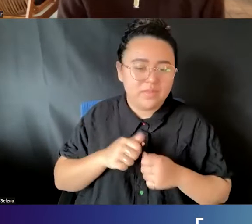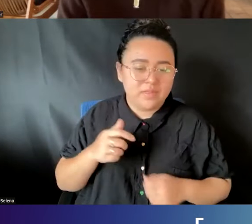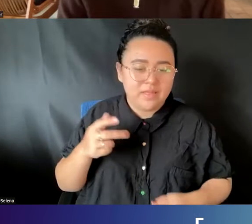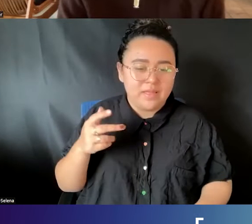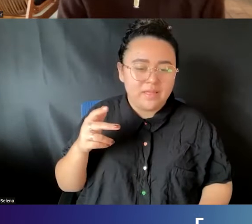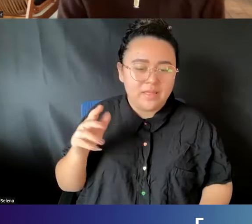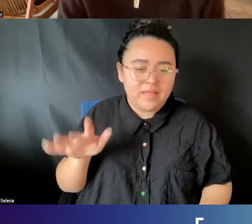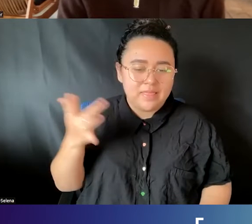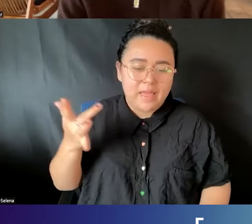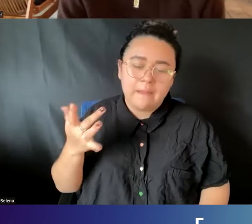And thank you so much.